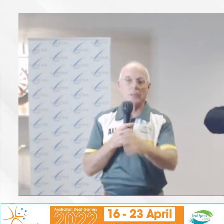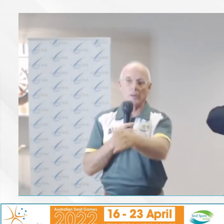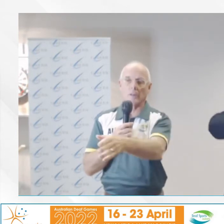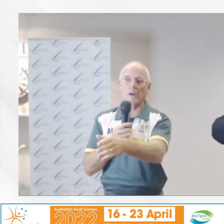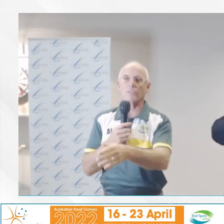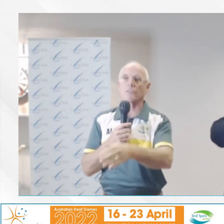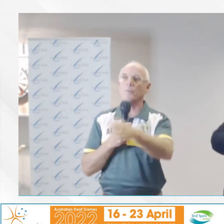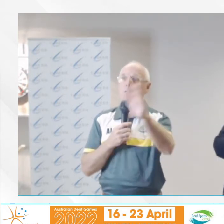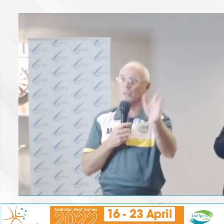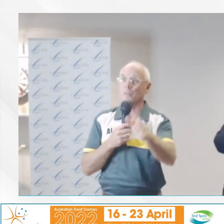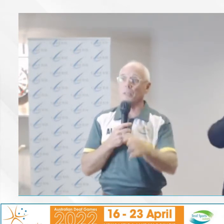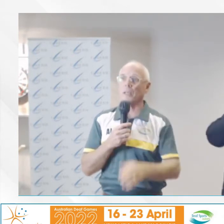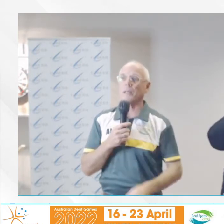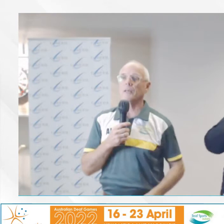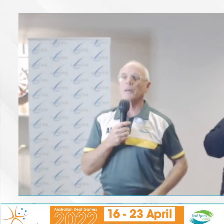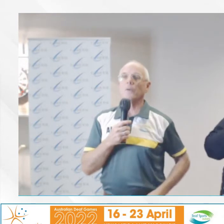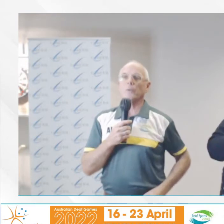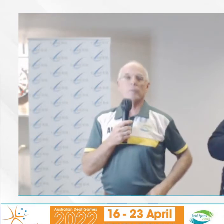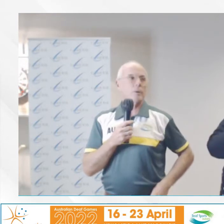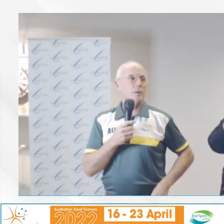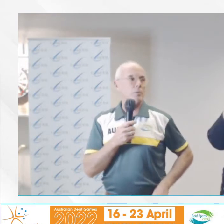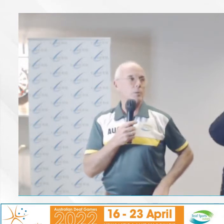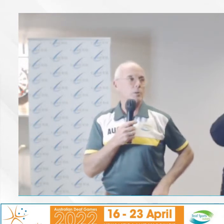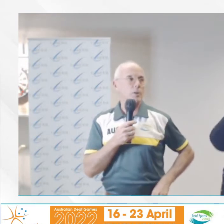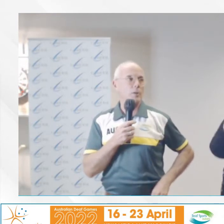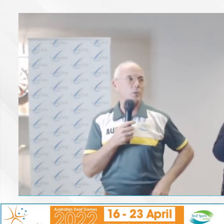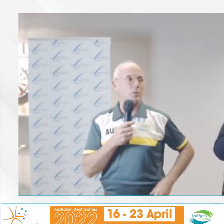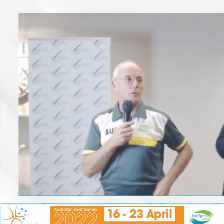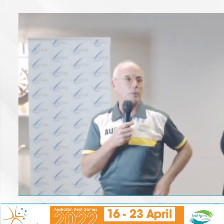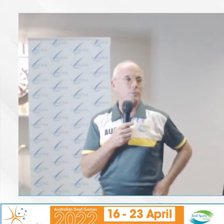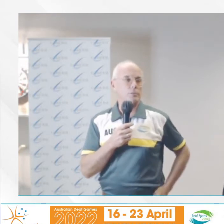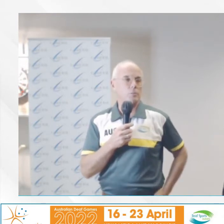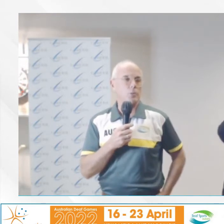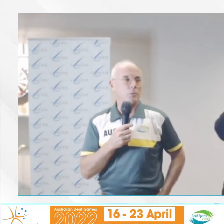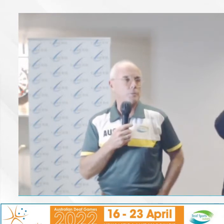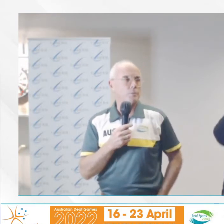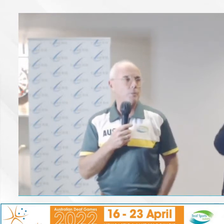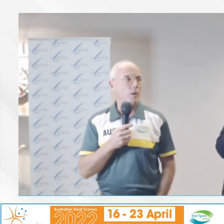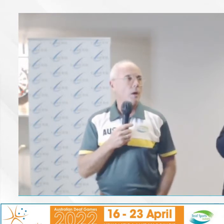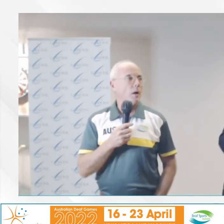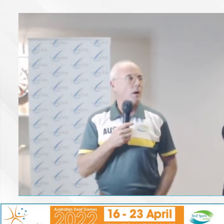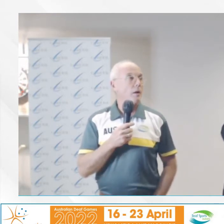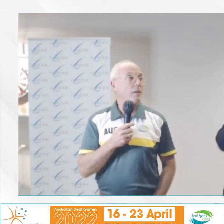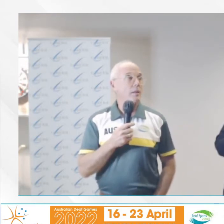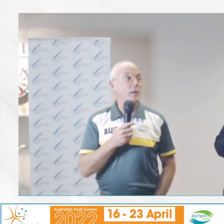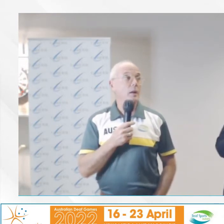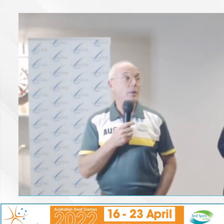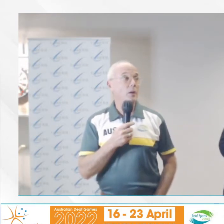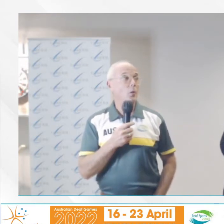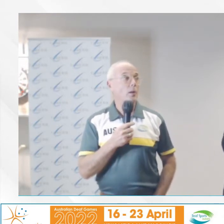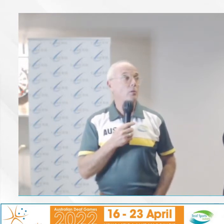on live streaming or even here we very much appreciate your support any other questions